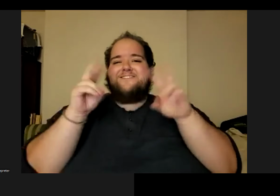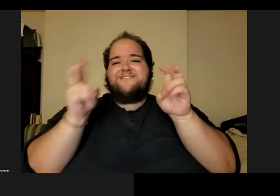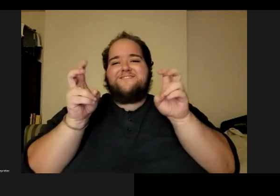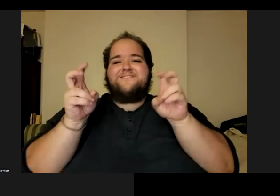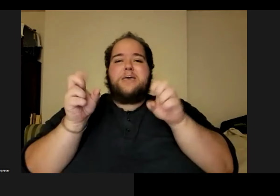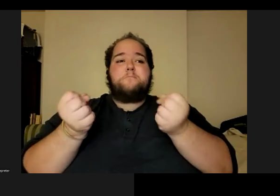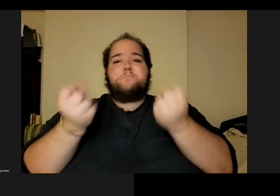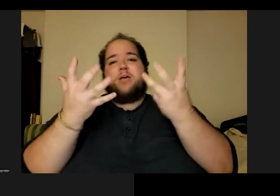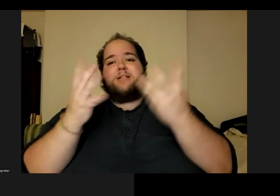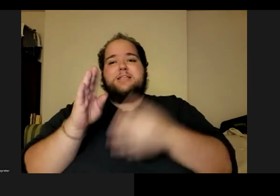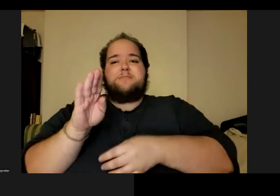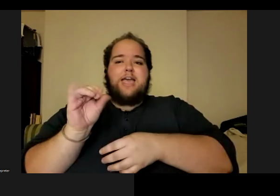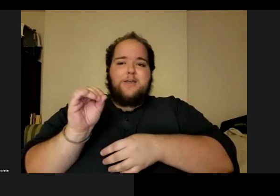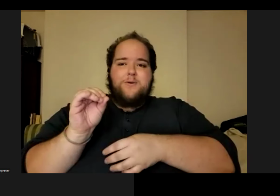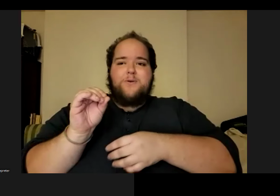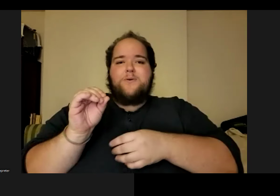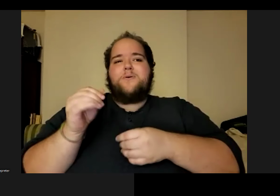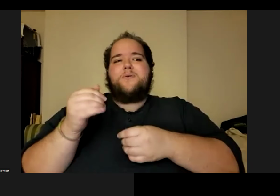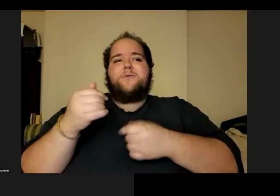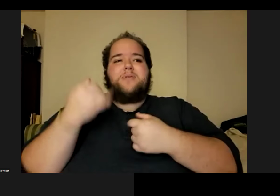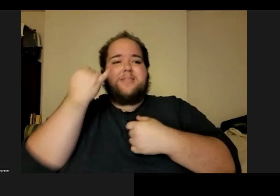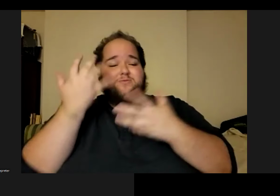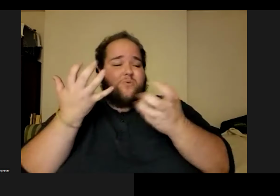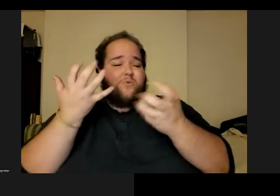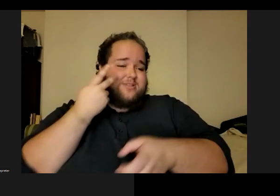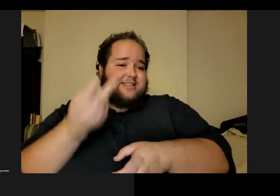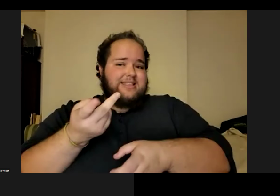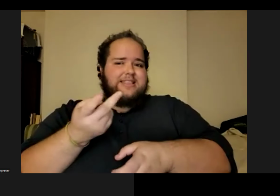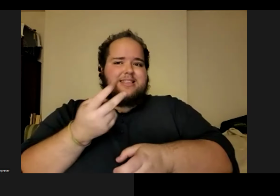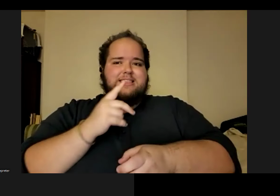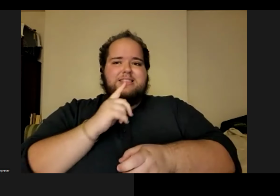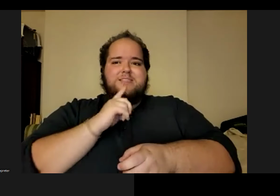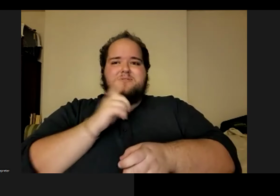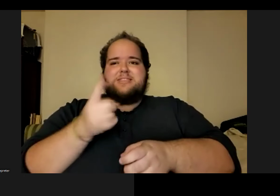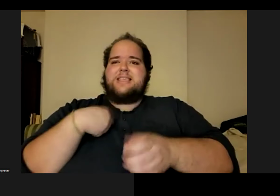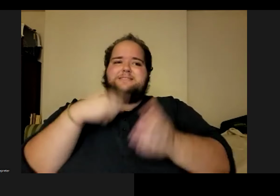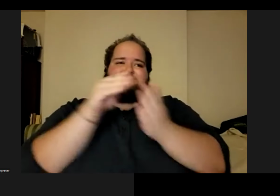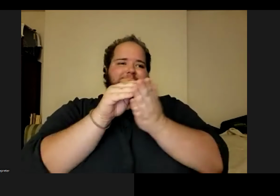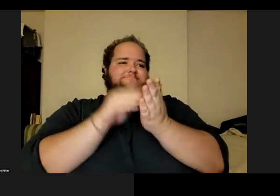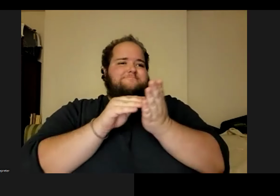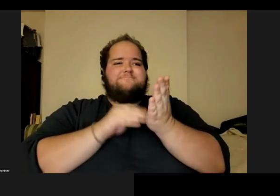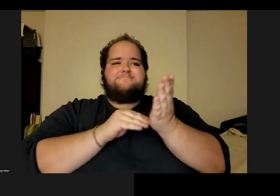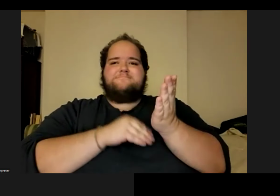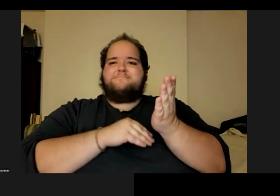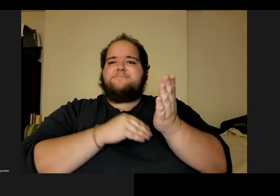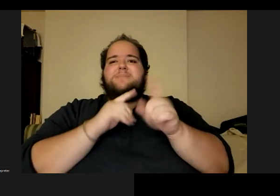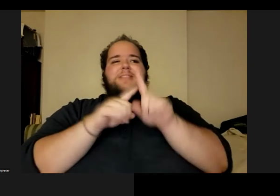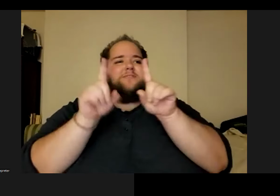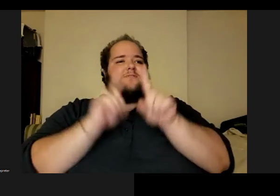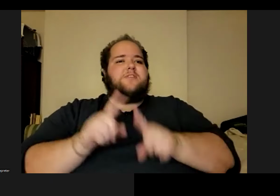So I've got a multi bio if you'd like to see that it's just I put several bios in a document that are different lengths.